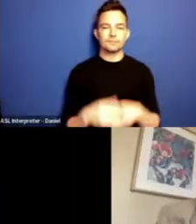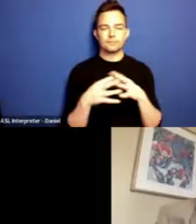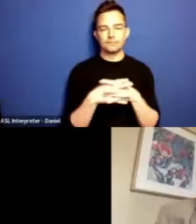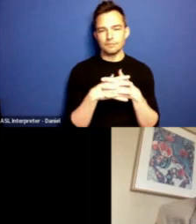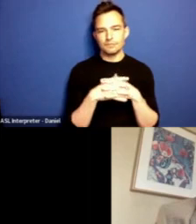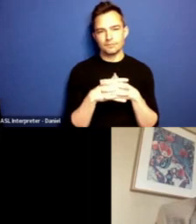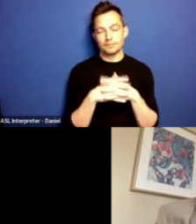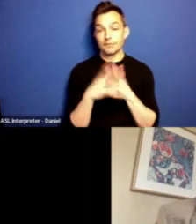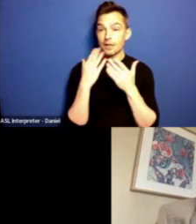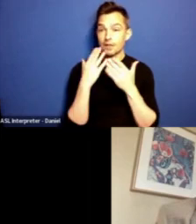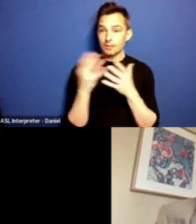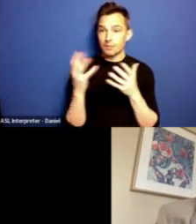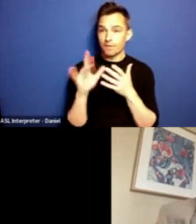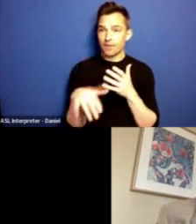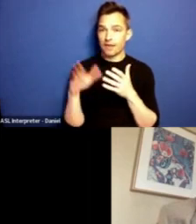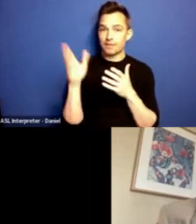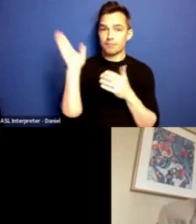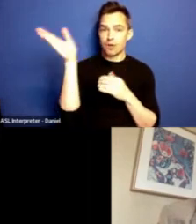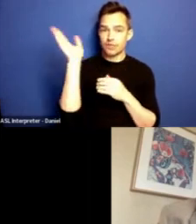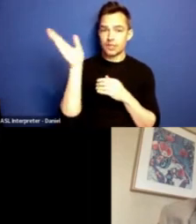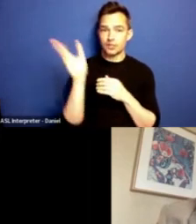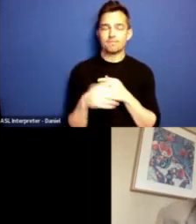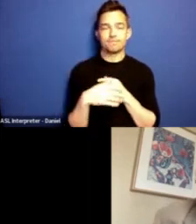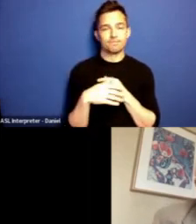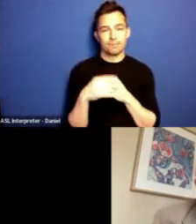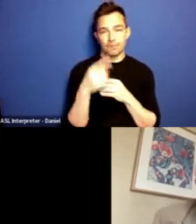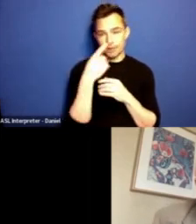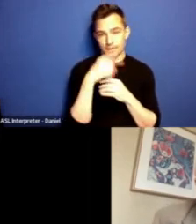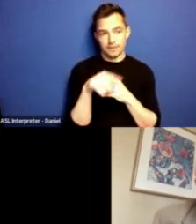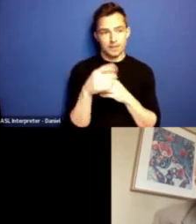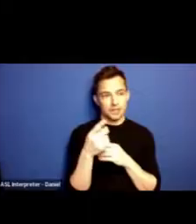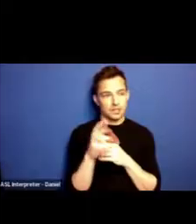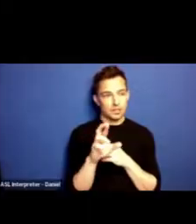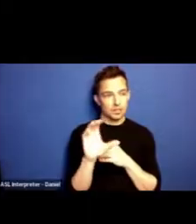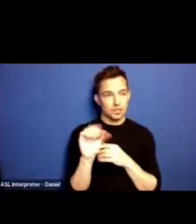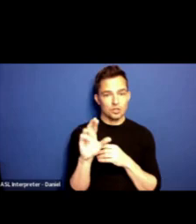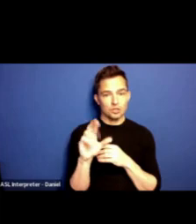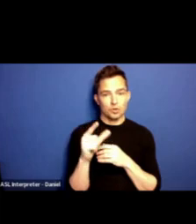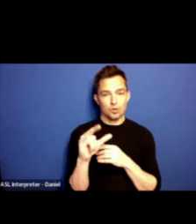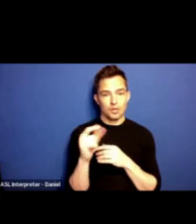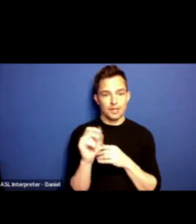Judy Dettmer: Thank you so much for that presentation. And if we could have Dr. Corrigan, please come up and present.